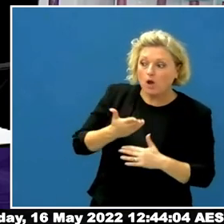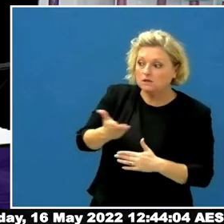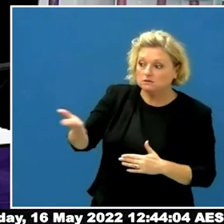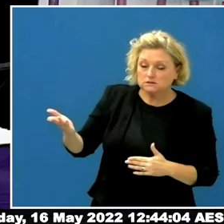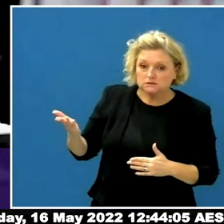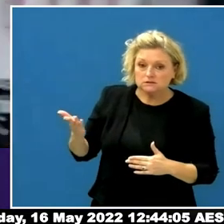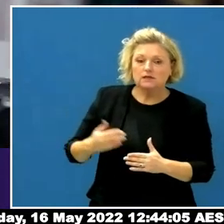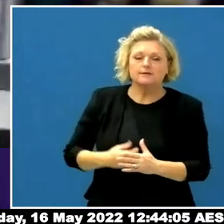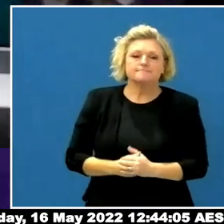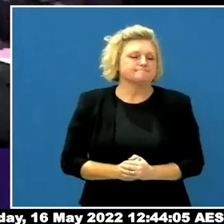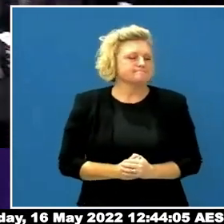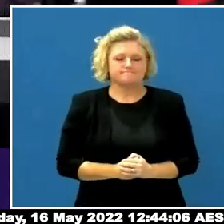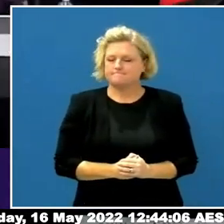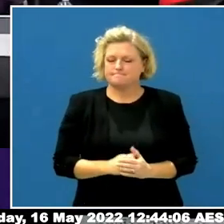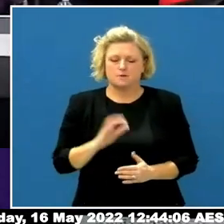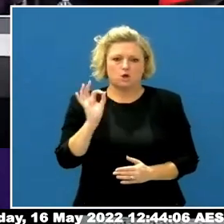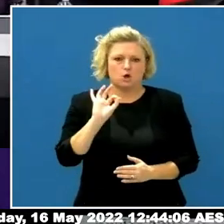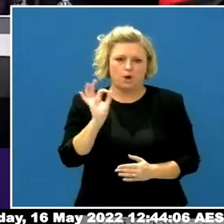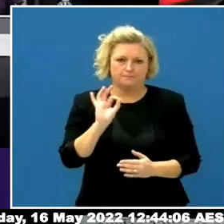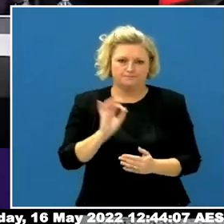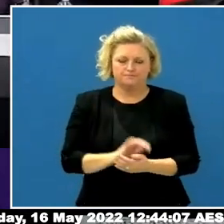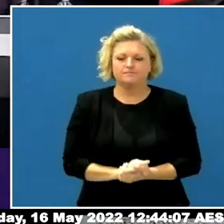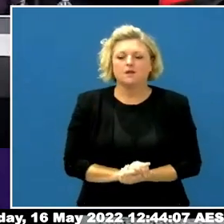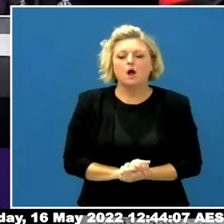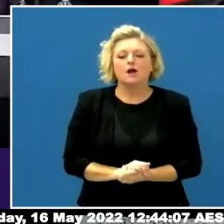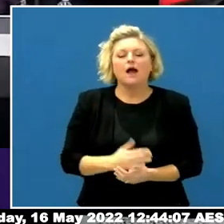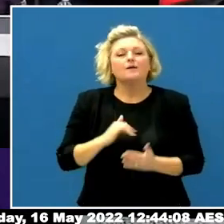Alright. Thank you very much. In that case, Sally, thank you very much.